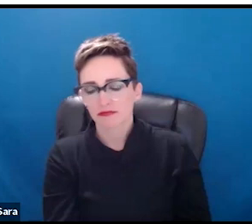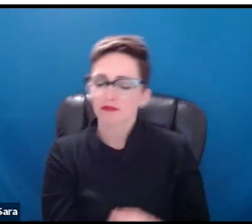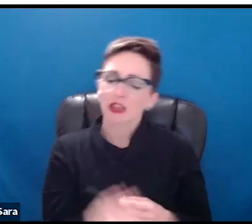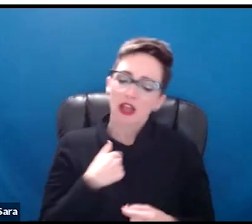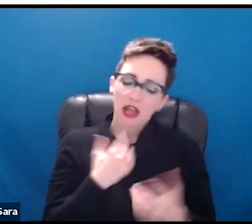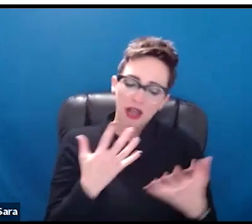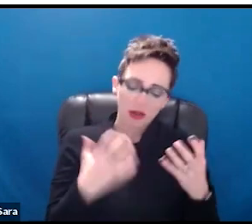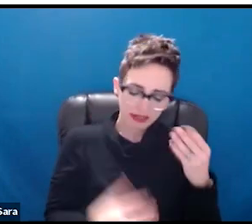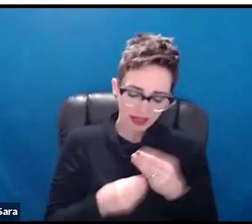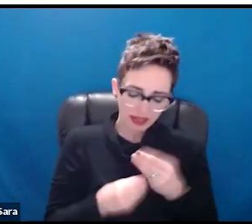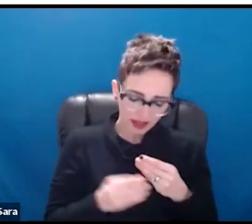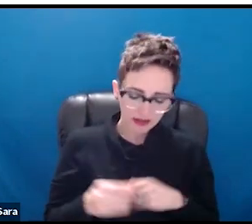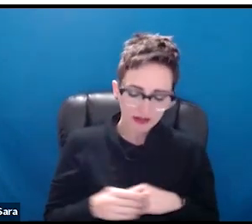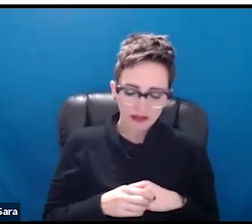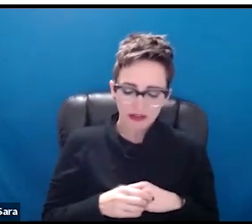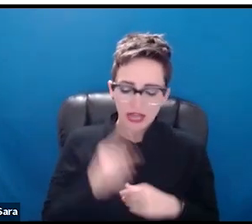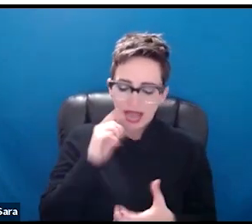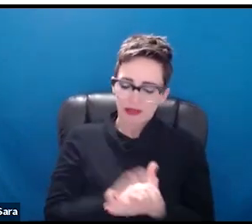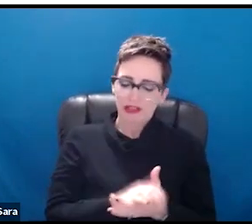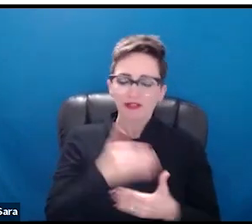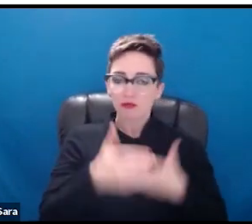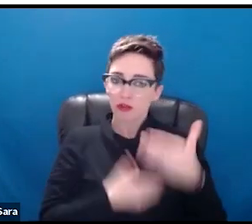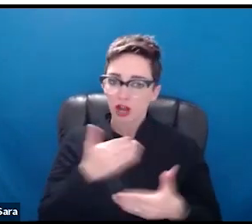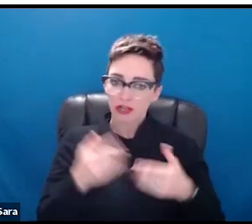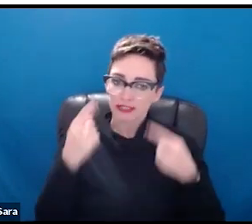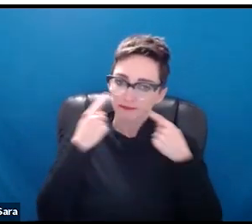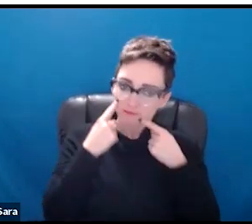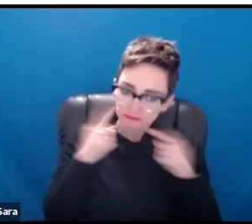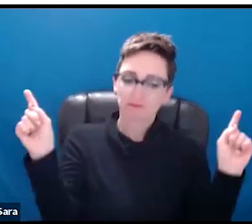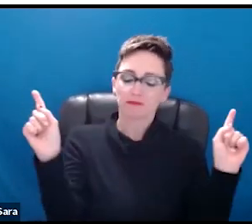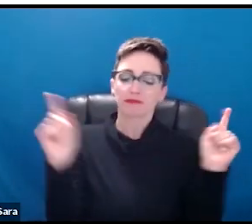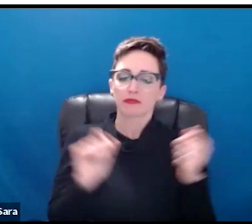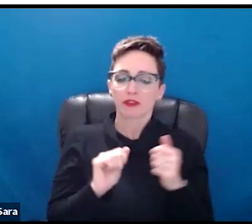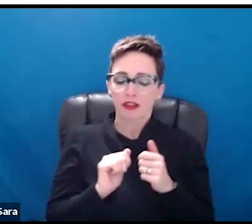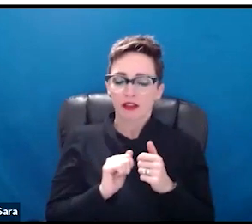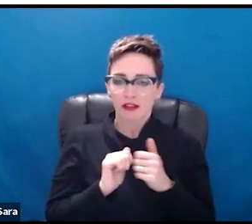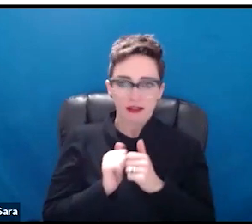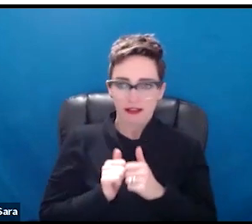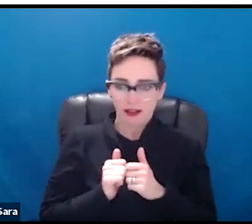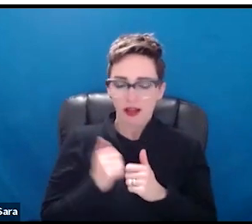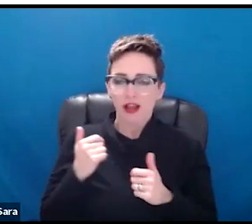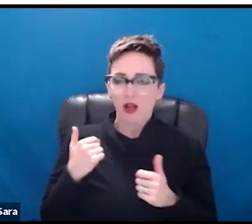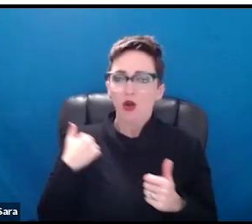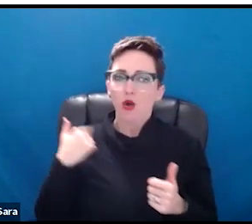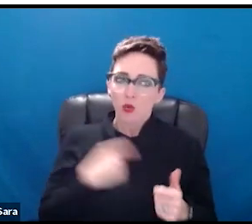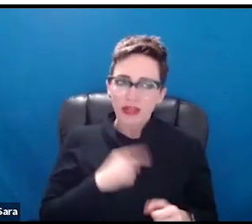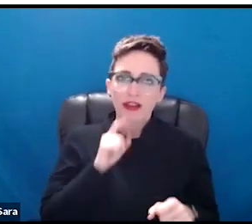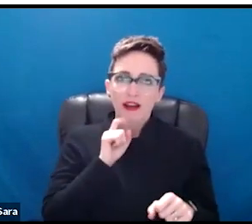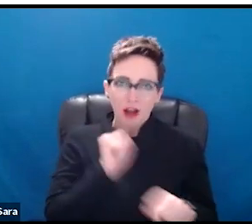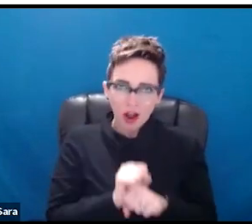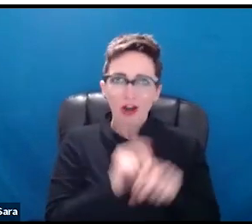I believe progress is being made because we're engaging in systematic and deliberate communication,